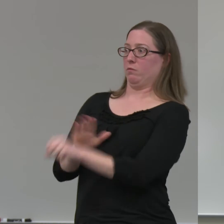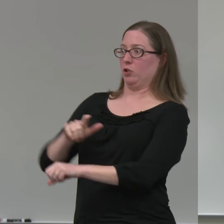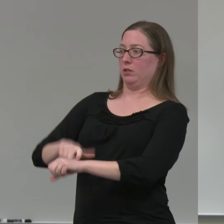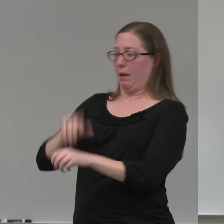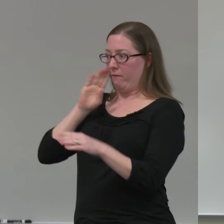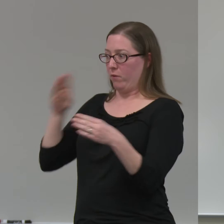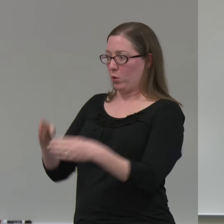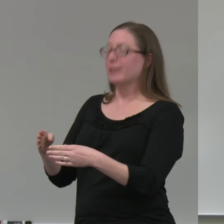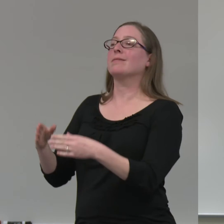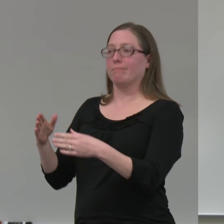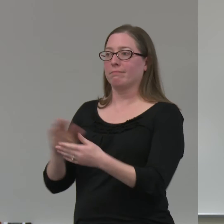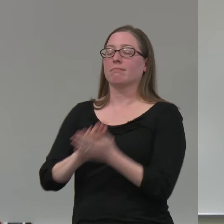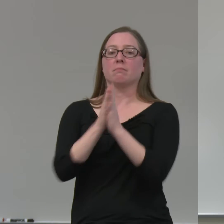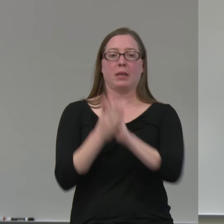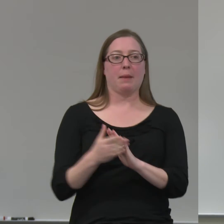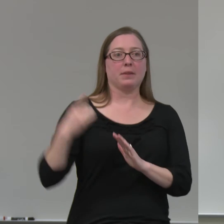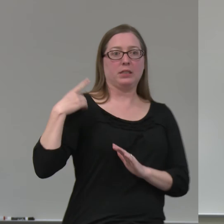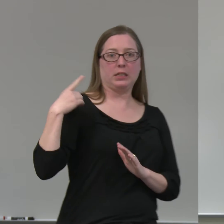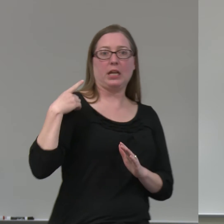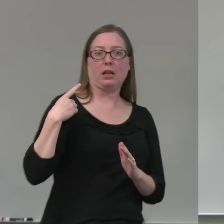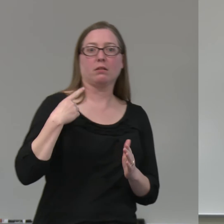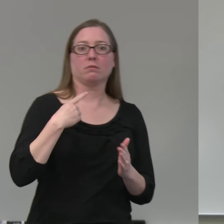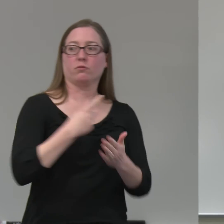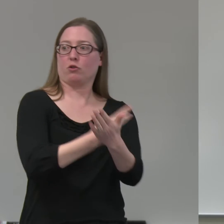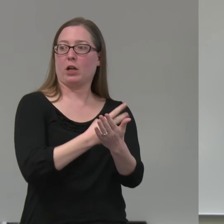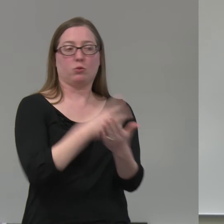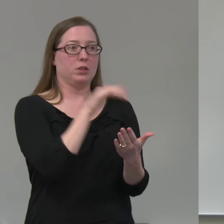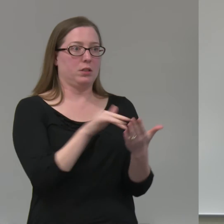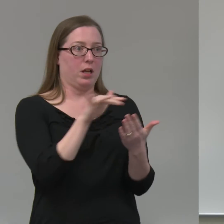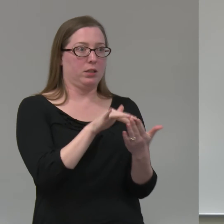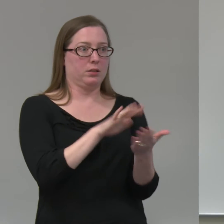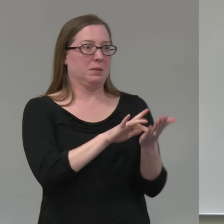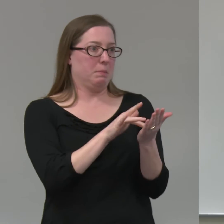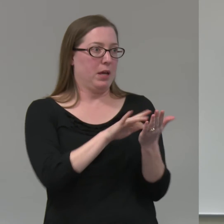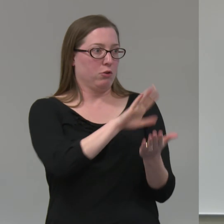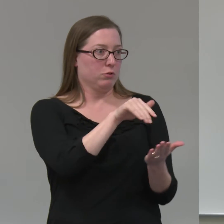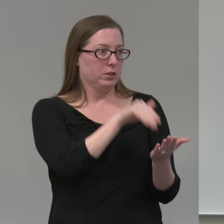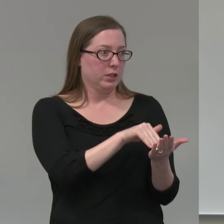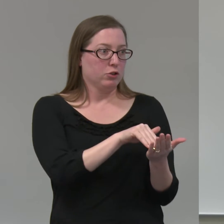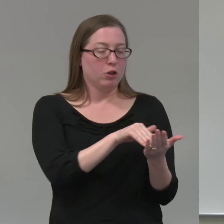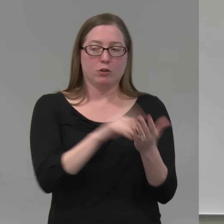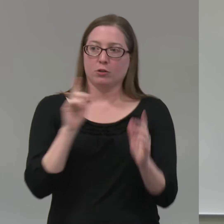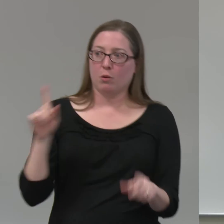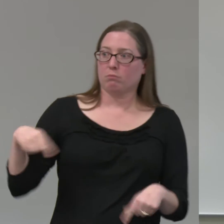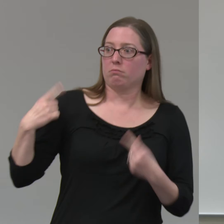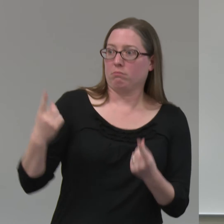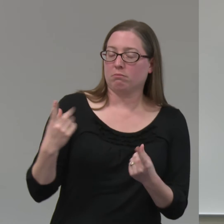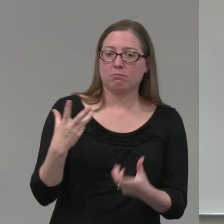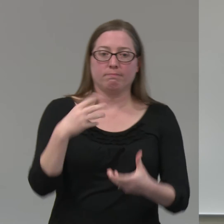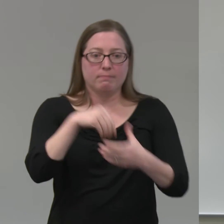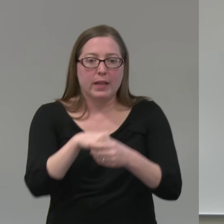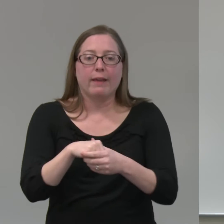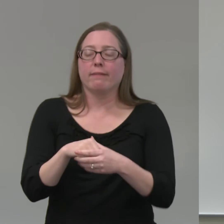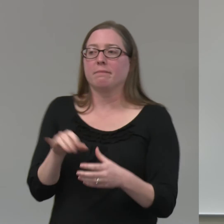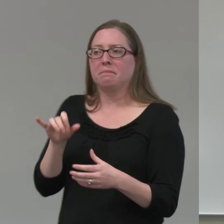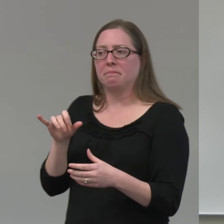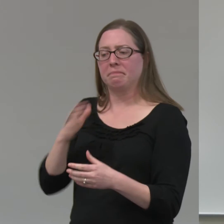at the medical center, so prior to that, I'd been very active in graduate education within the Department of Microbiology and Immunology,